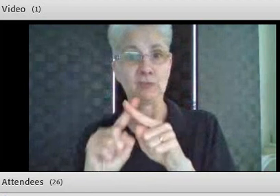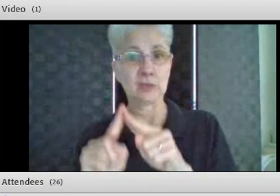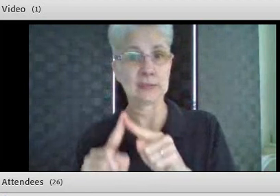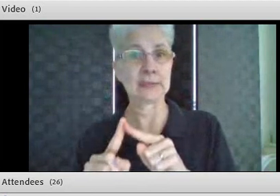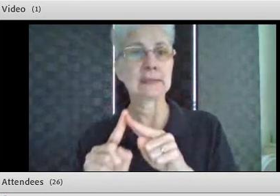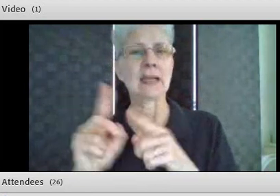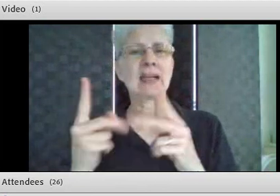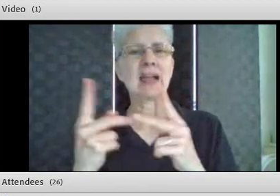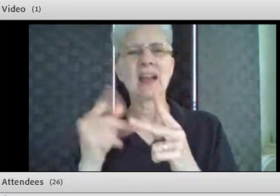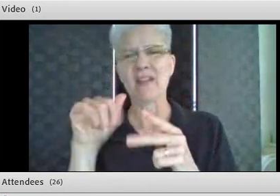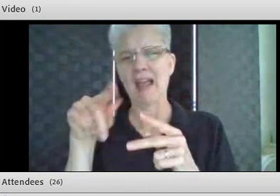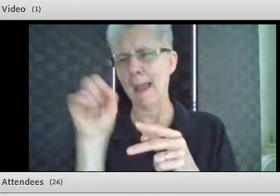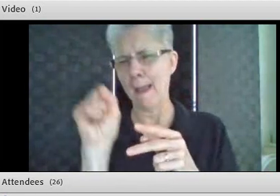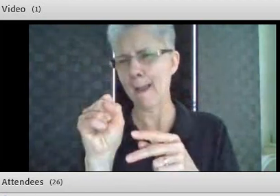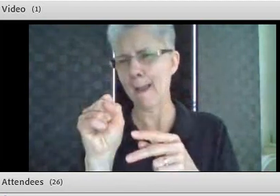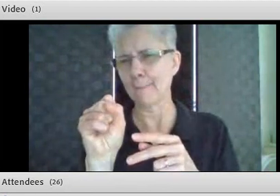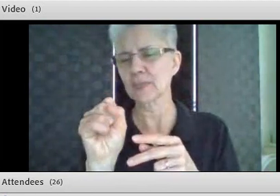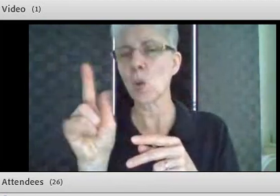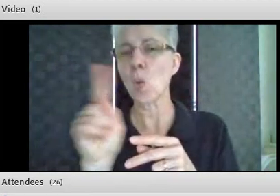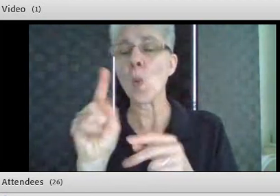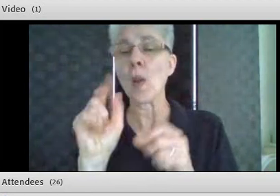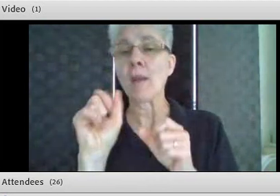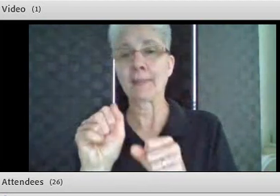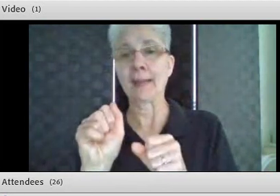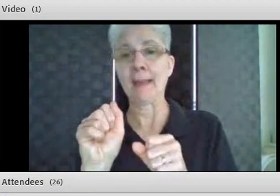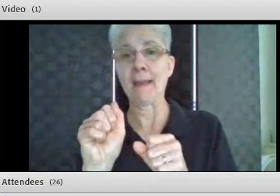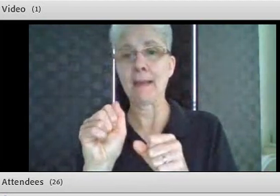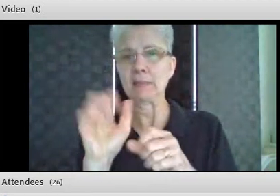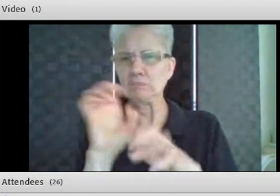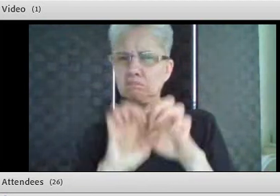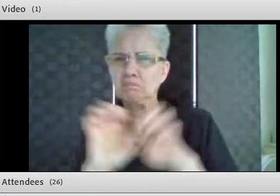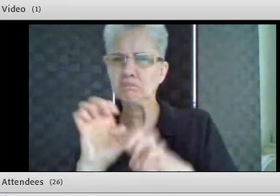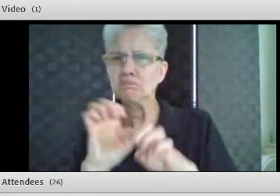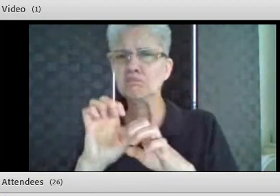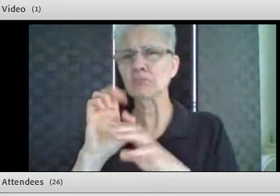This will pop up, and this is a fantastic website